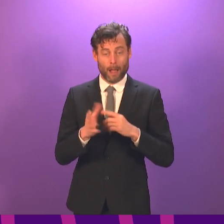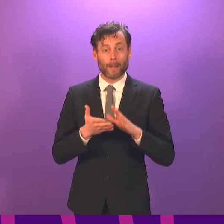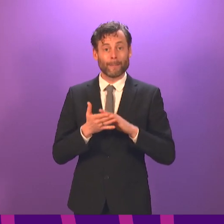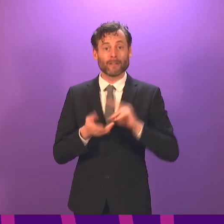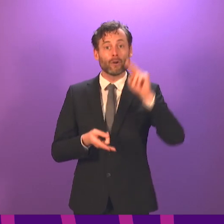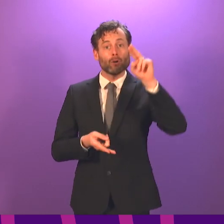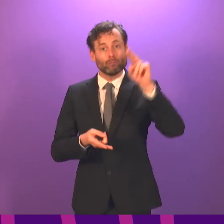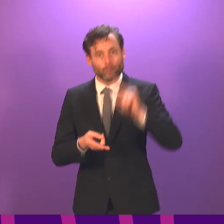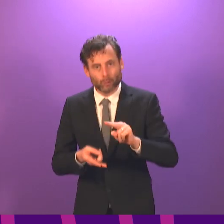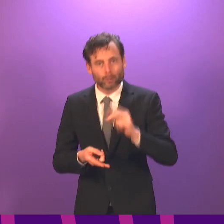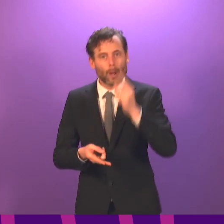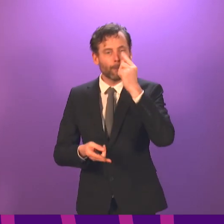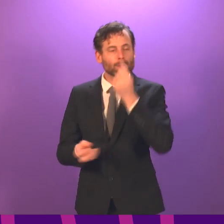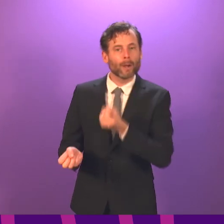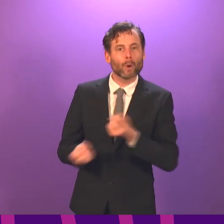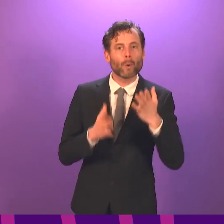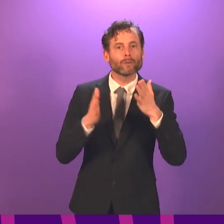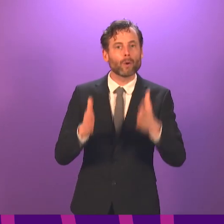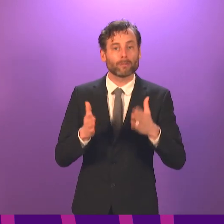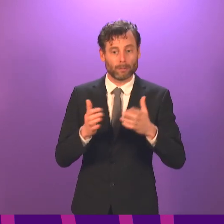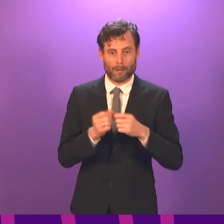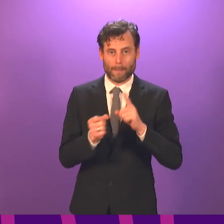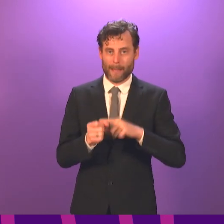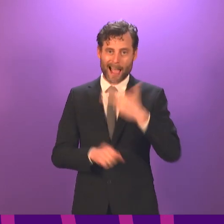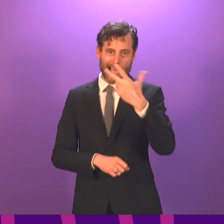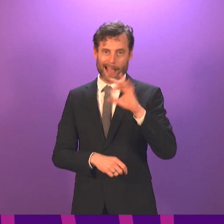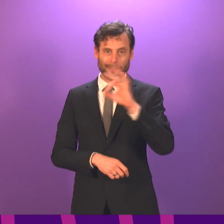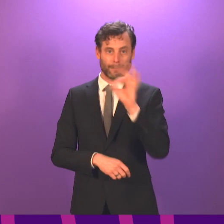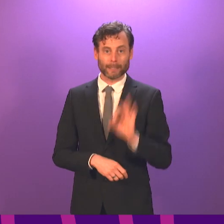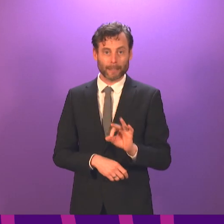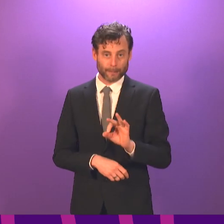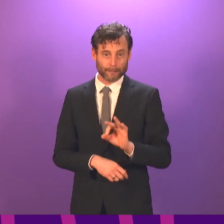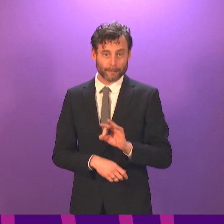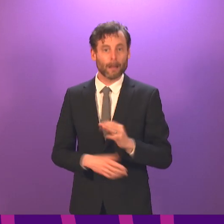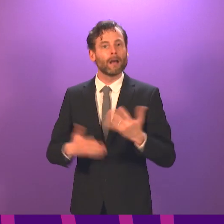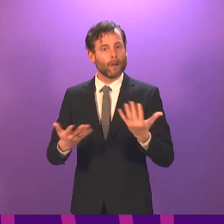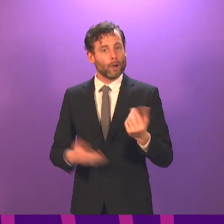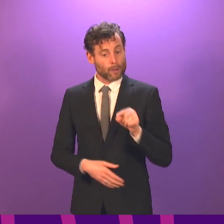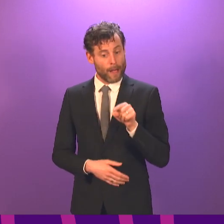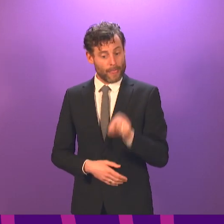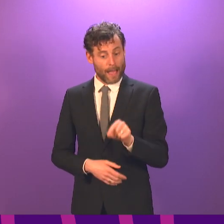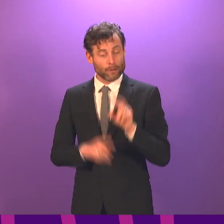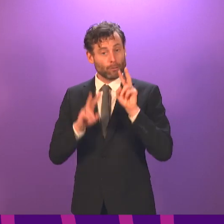treatment by more than 80 per cent. That confirms research that was published last week in Scotland